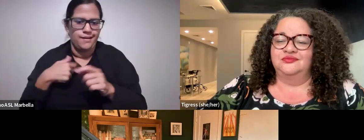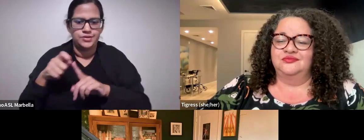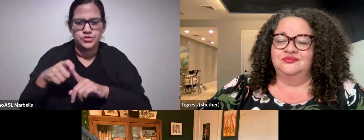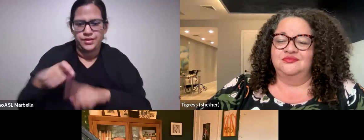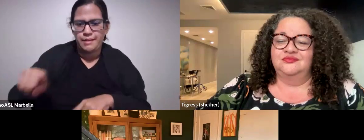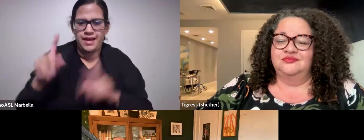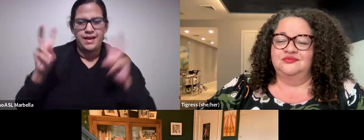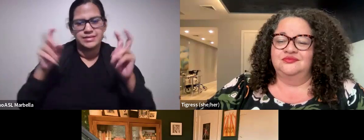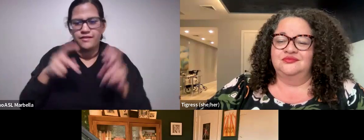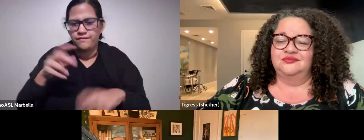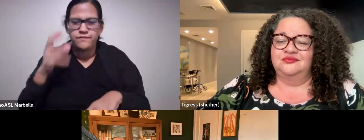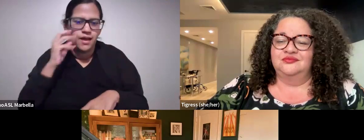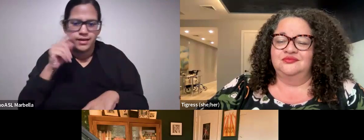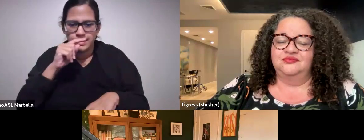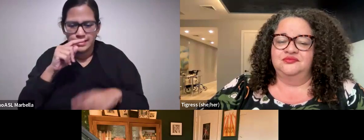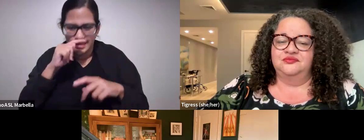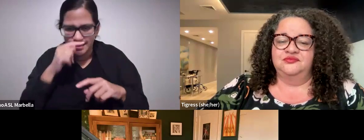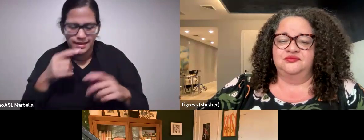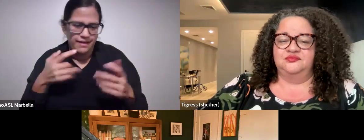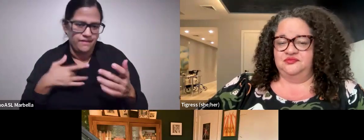feels really huge. Really huge.